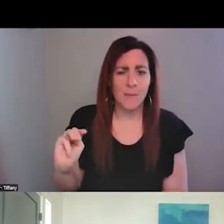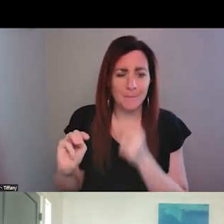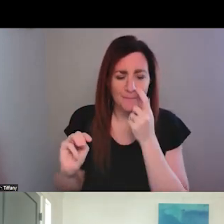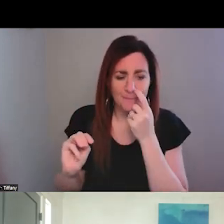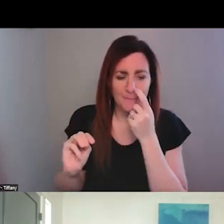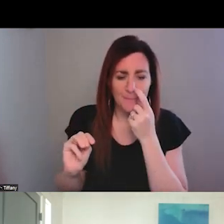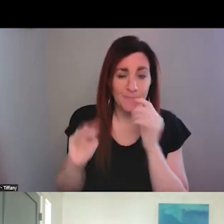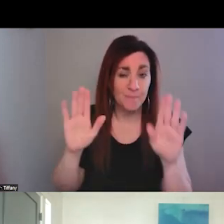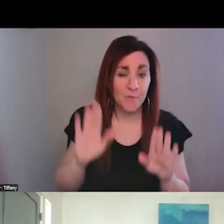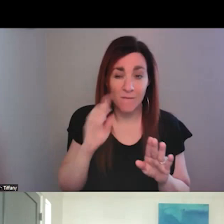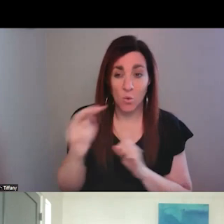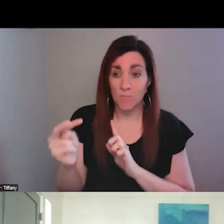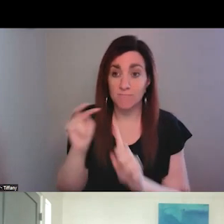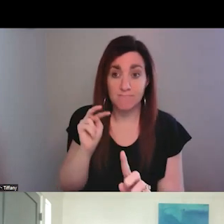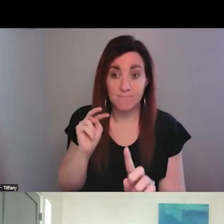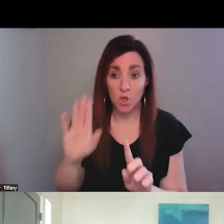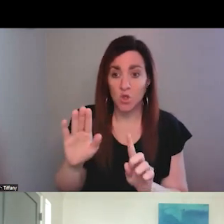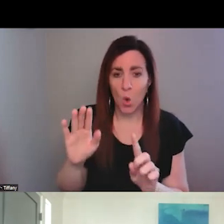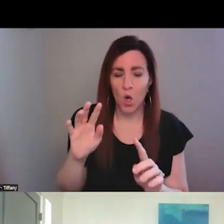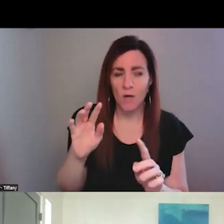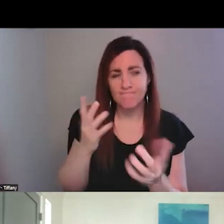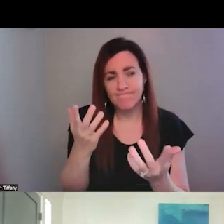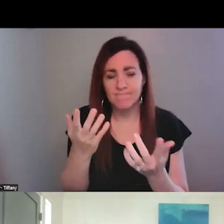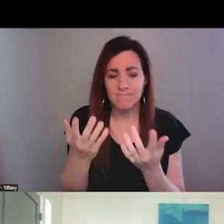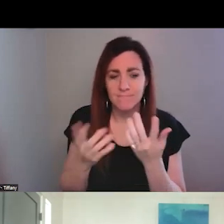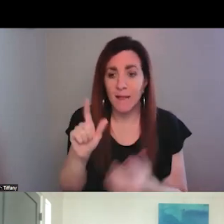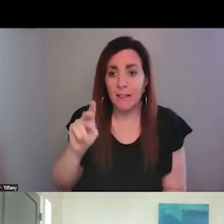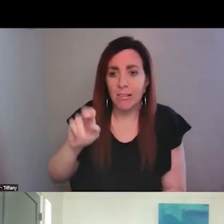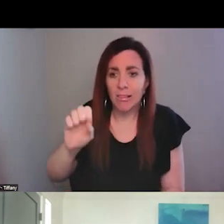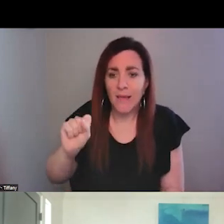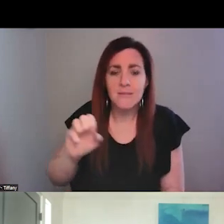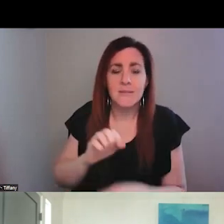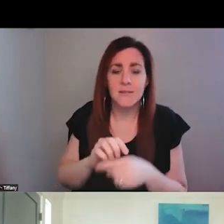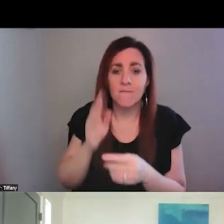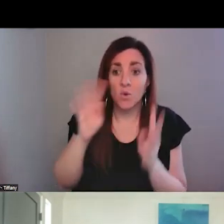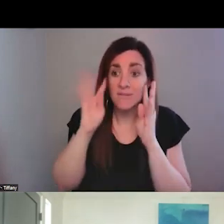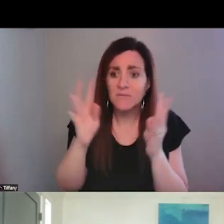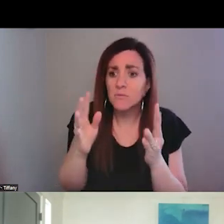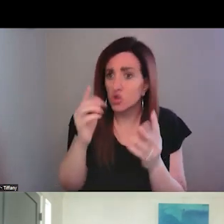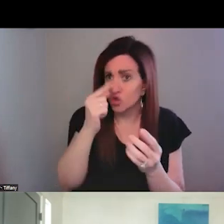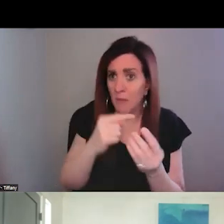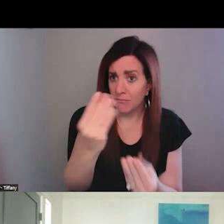TO GET YOUR PERSPECTIVE AND YOUR LENS ON THE INNOVATIONS. CAN YOU SHARE WHAT THOSE WERE AND ALSO, WHAT ARE KIDS STRUGGLING